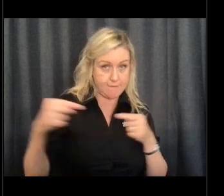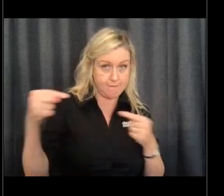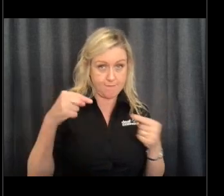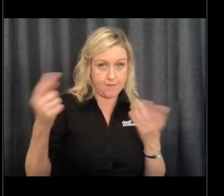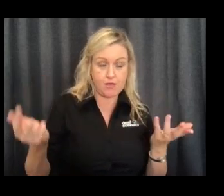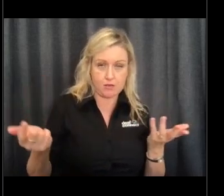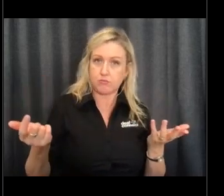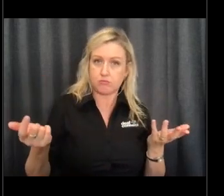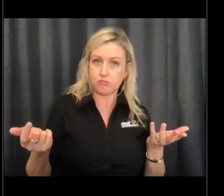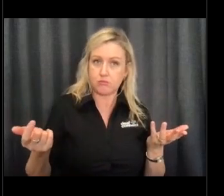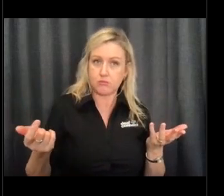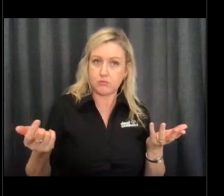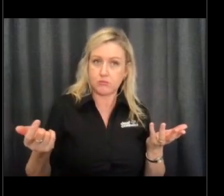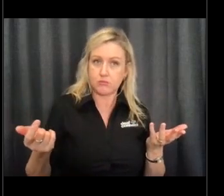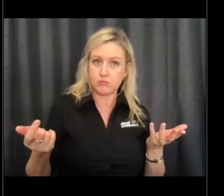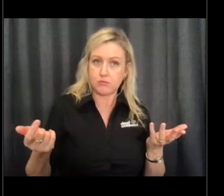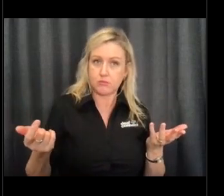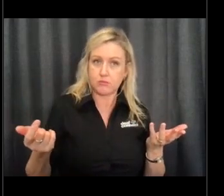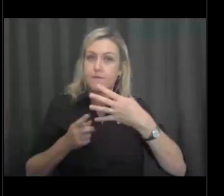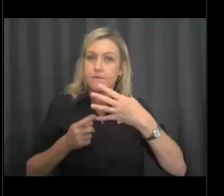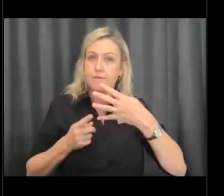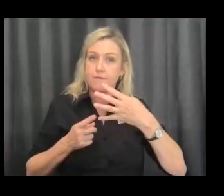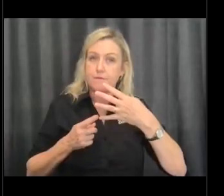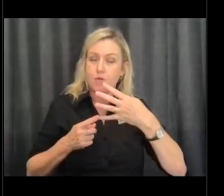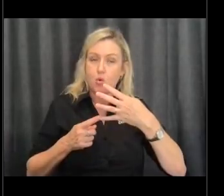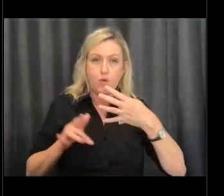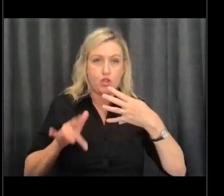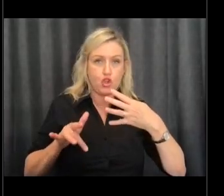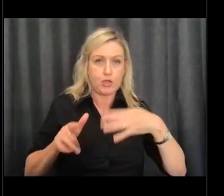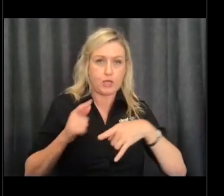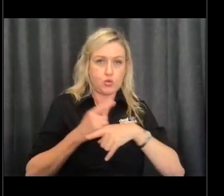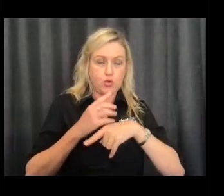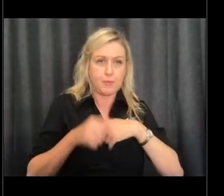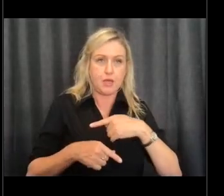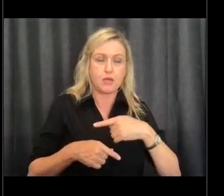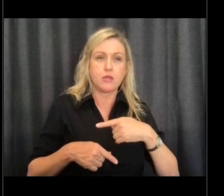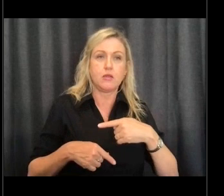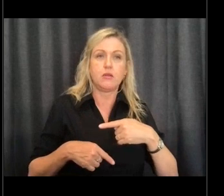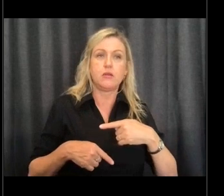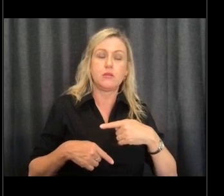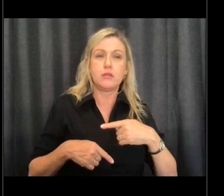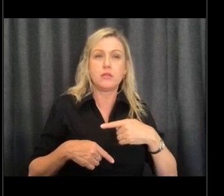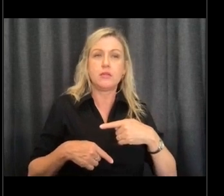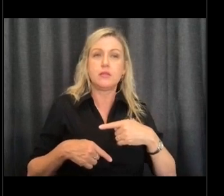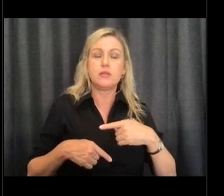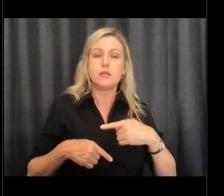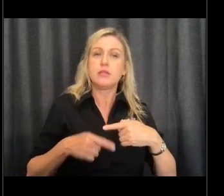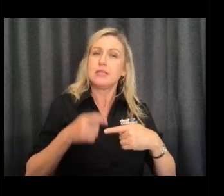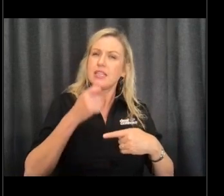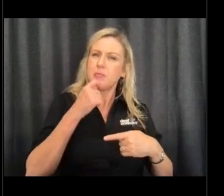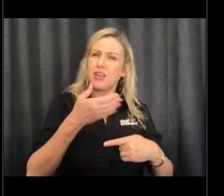The fourth and final one that I haven't covered is actually be a little bit kind to yourself about that.